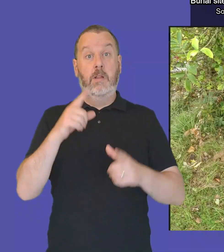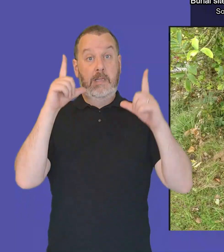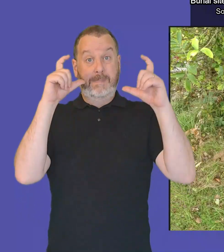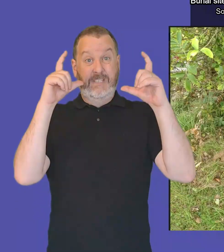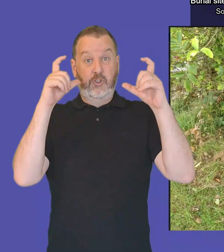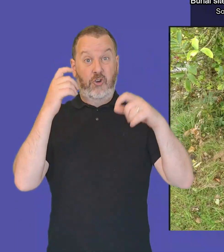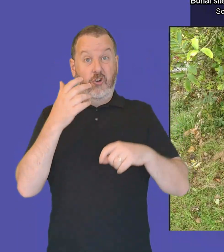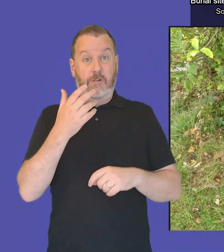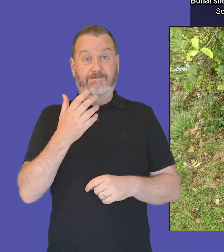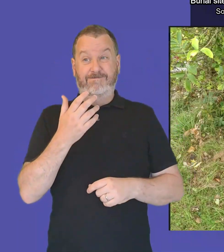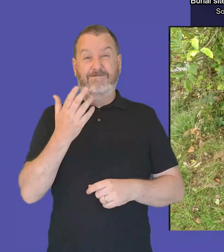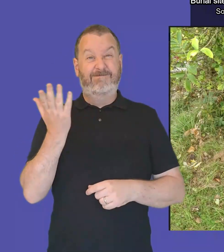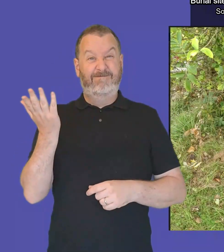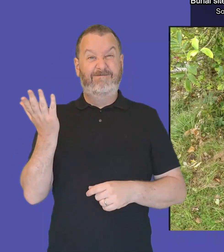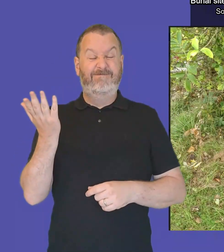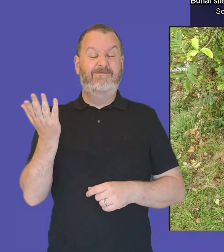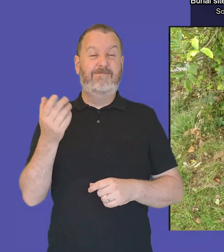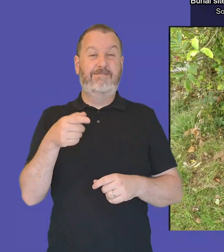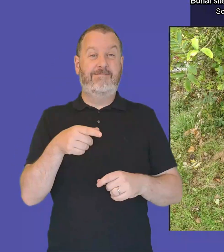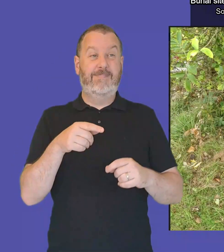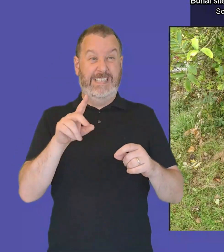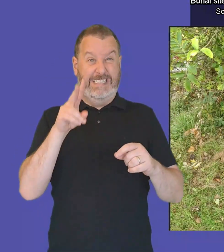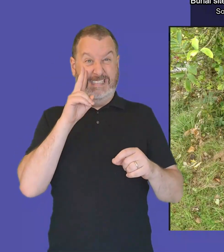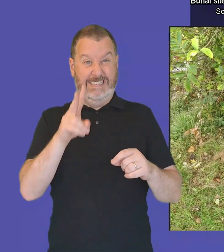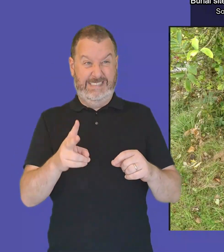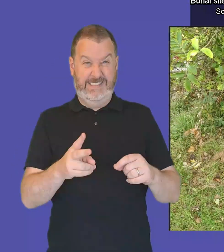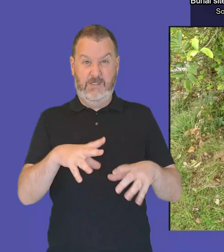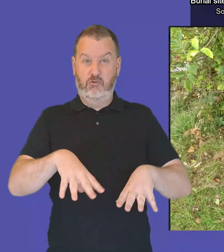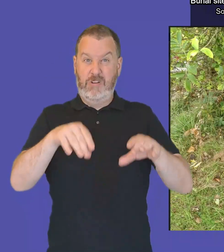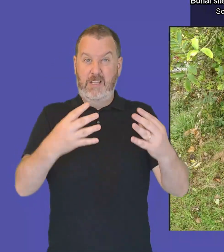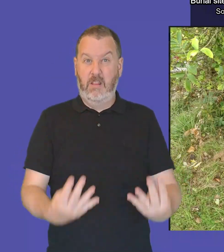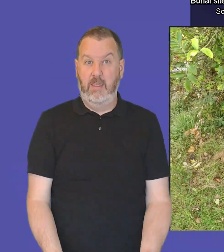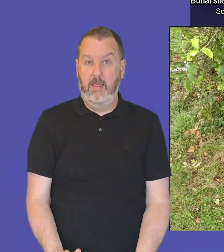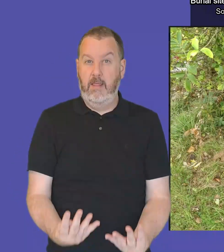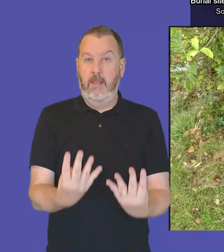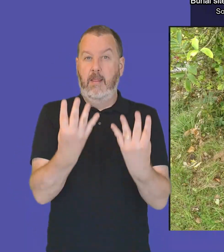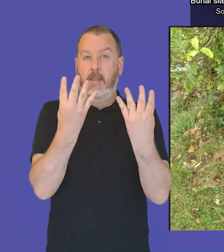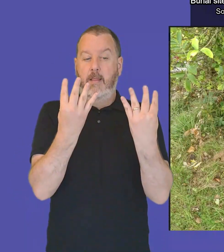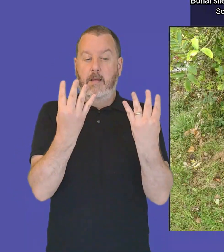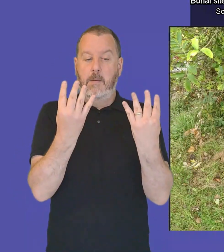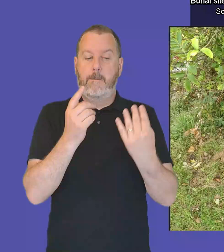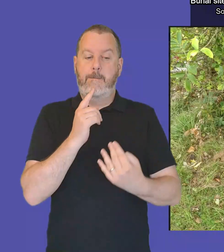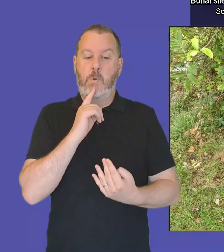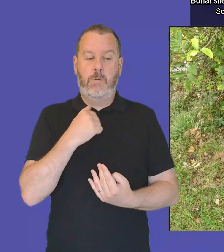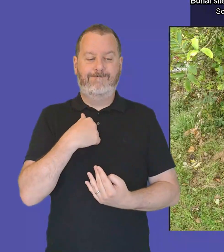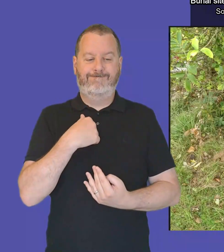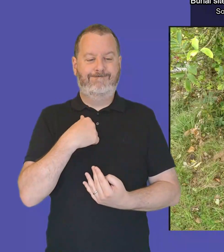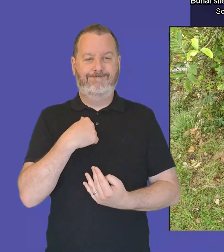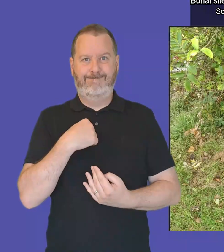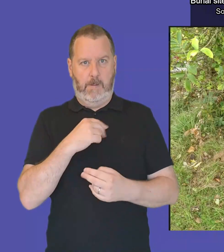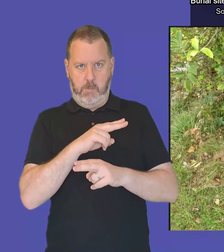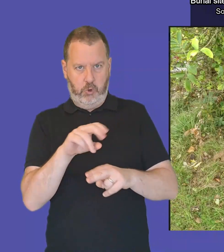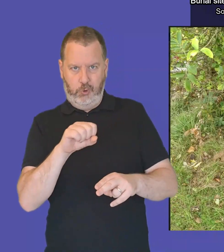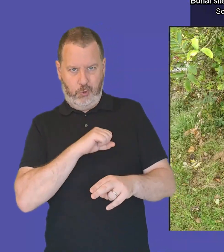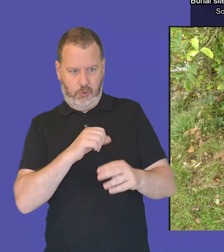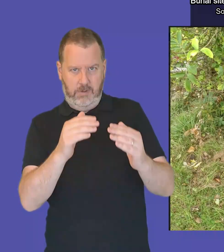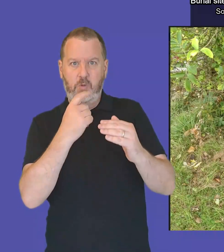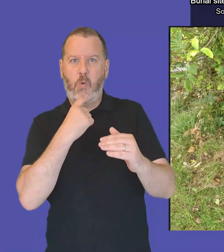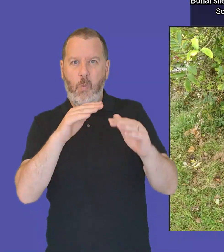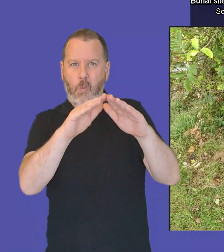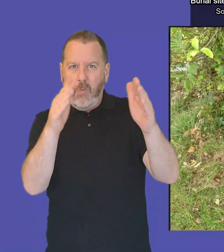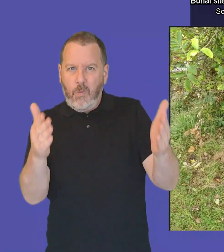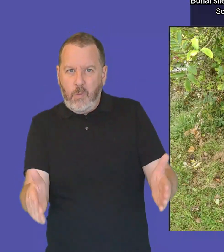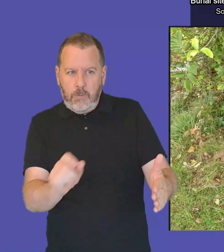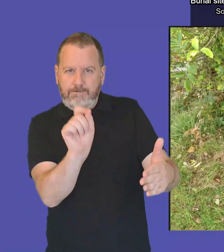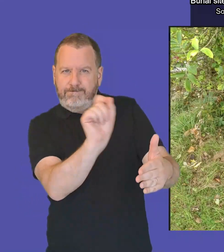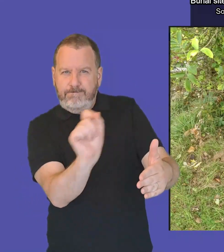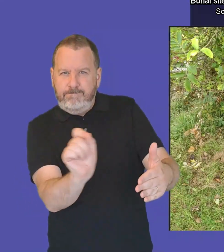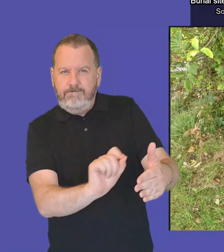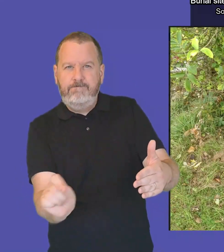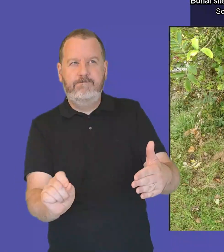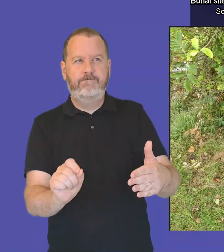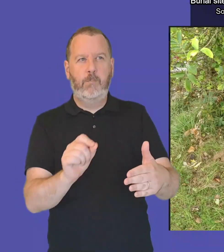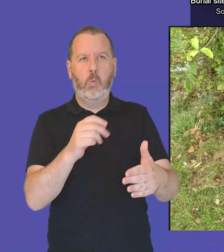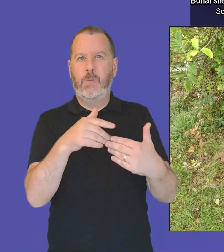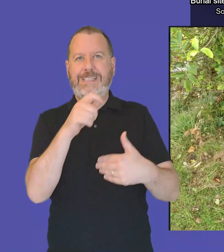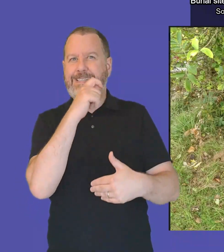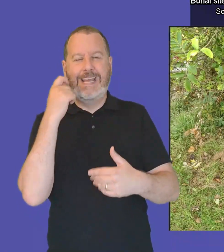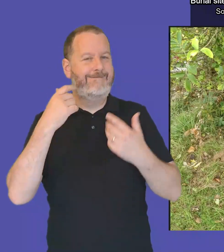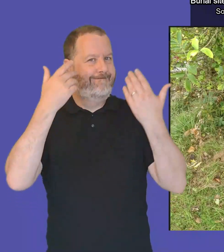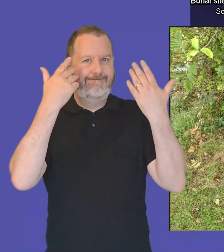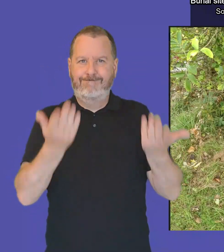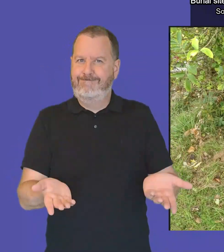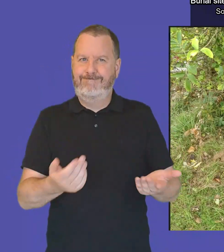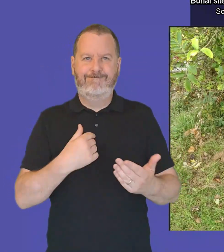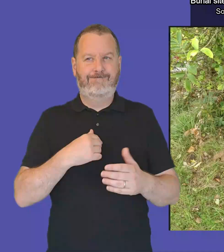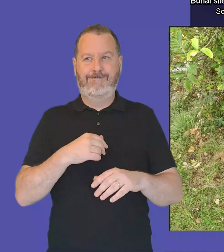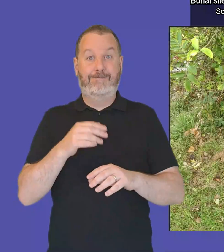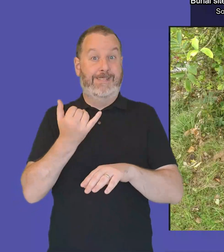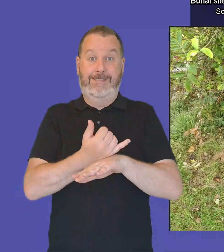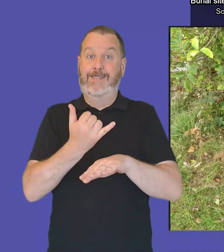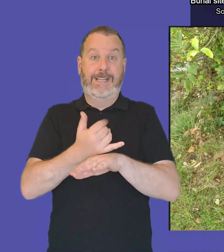His grave is overgrown in this picture, and I cannot read the inscription on the headstone.